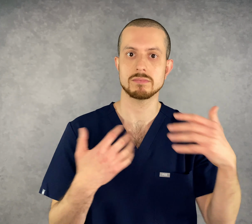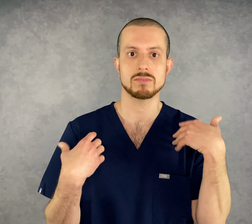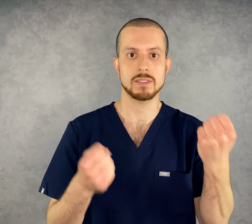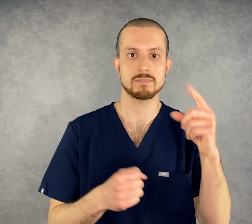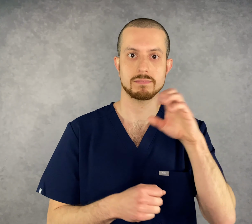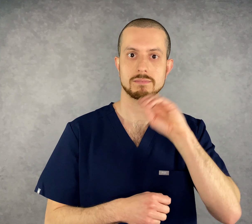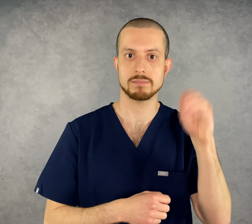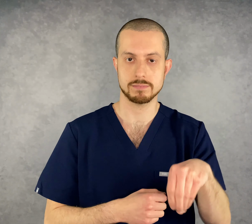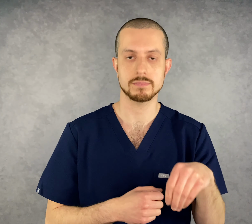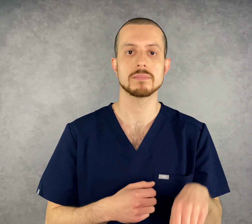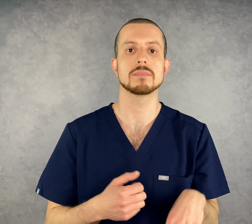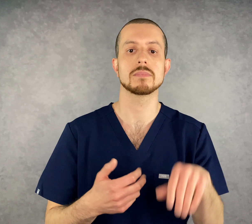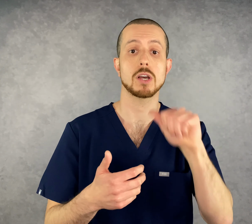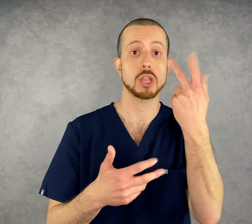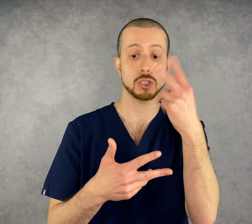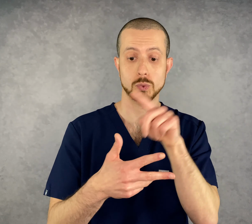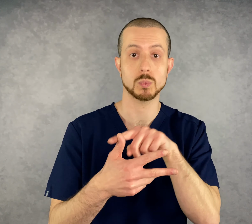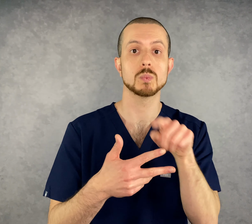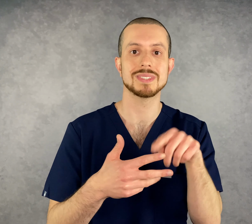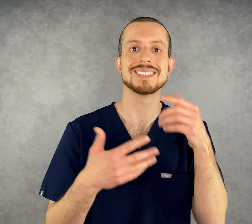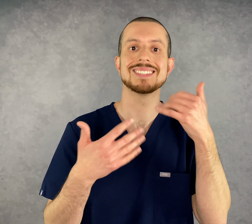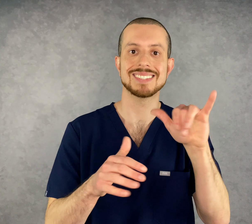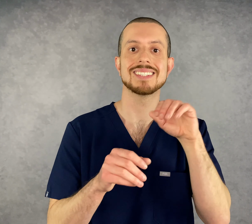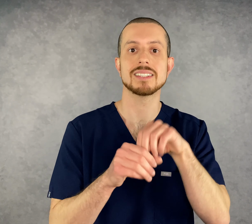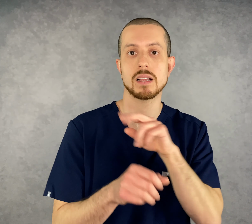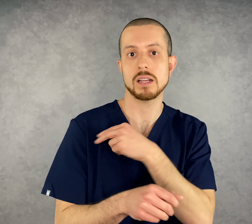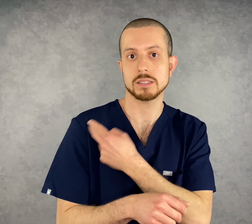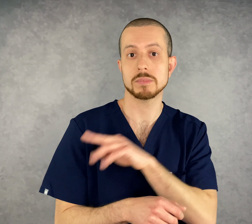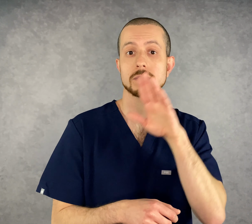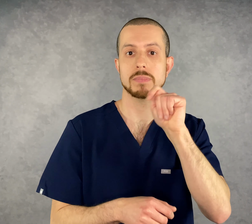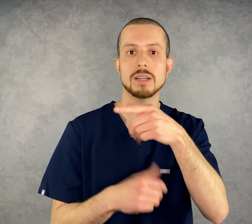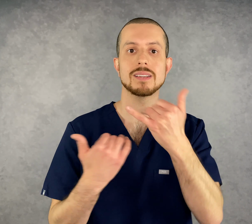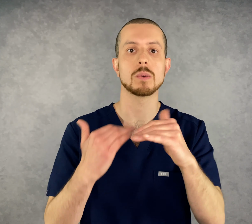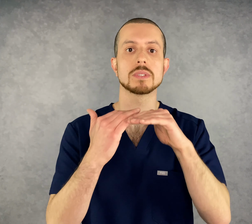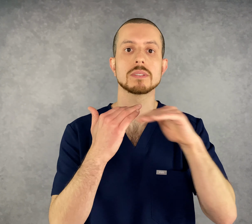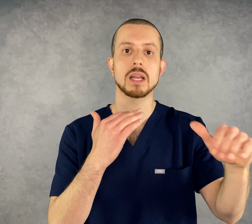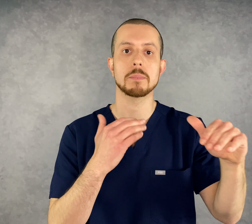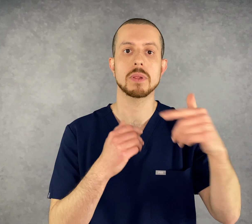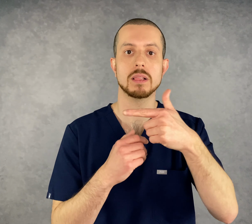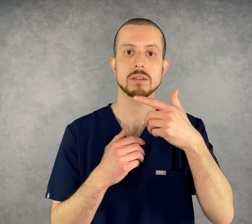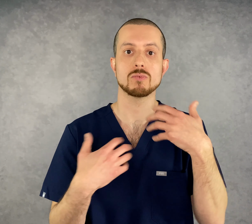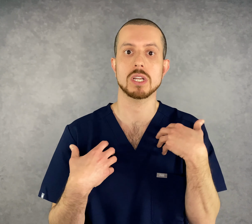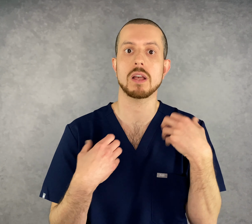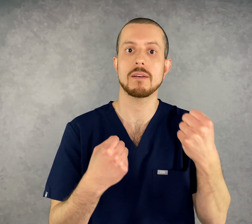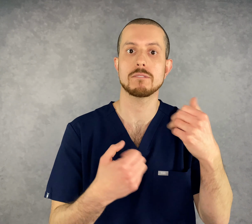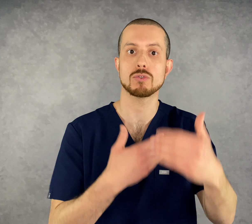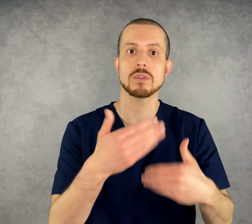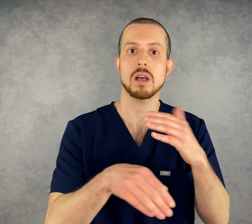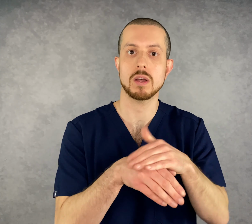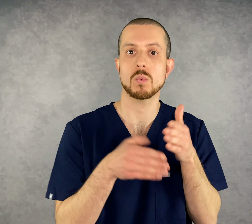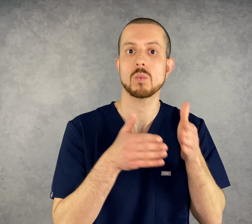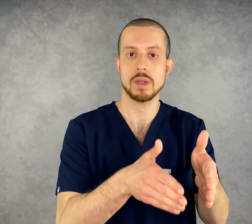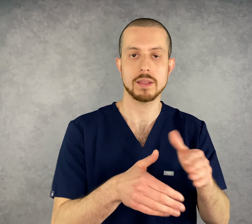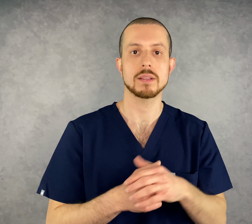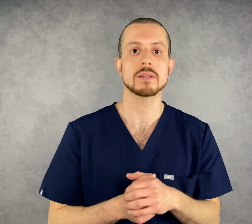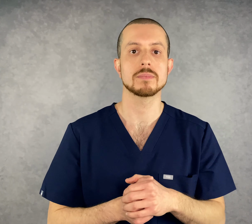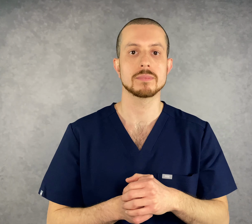They had completely recovered. The other two were still hospitalized but were in stable condition afterwards. This means they were on the mend.